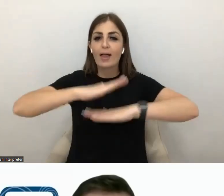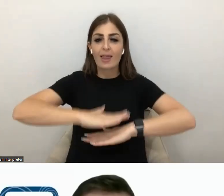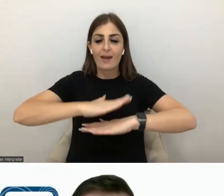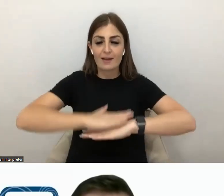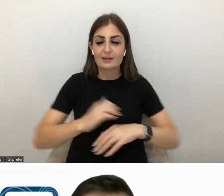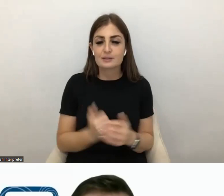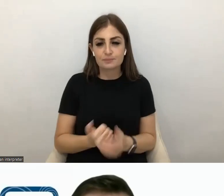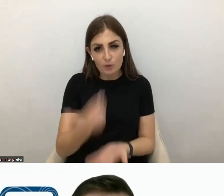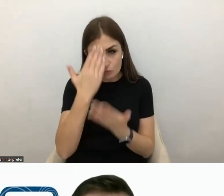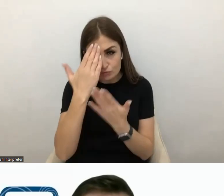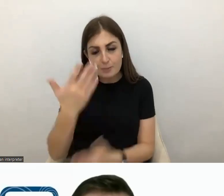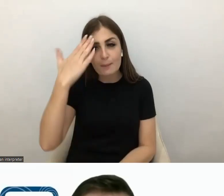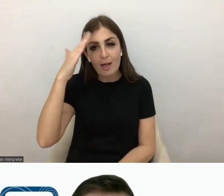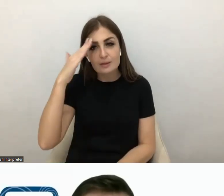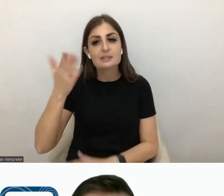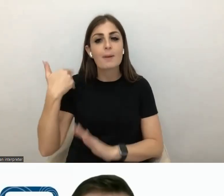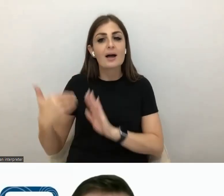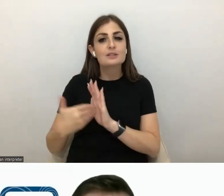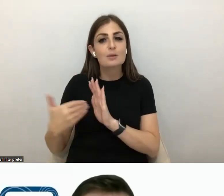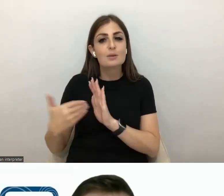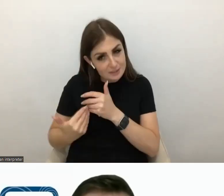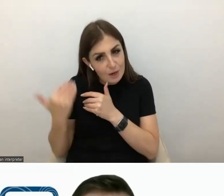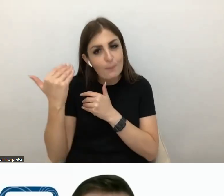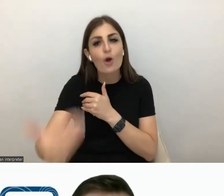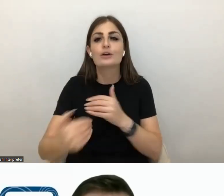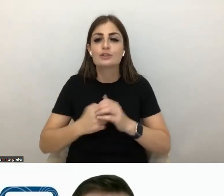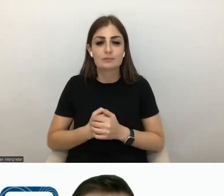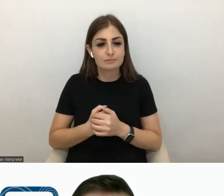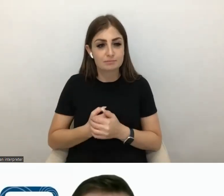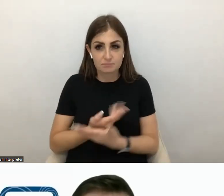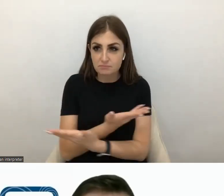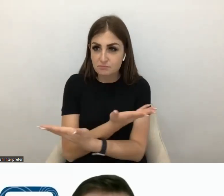We pay our respects to Elders past, present and emerging, and extend that respect to Aboriginal